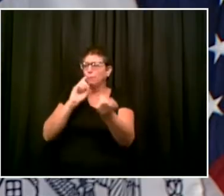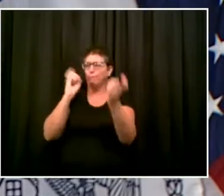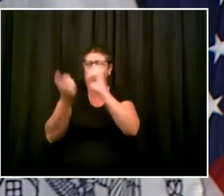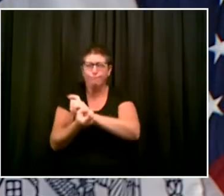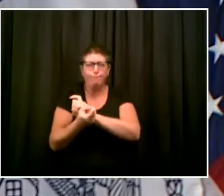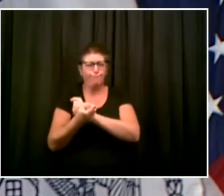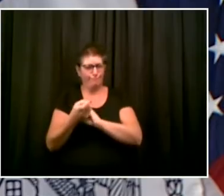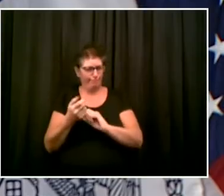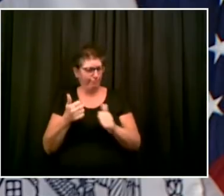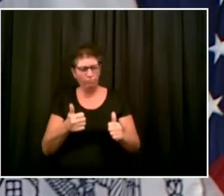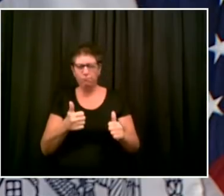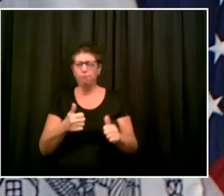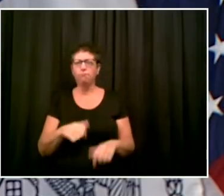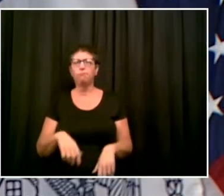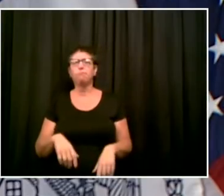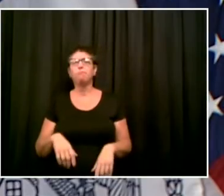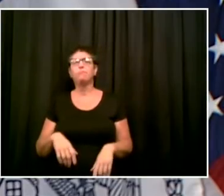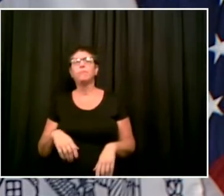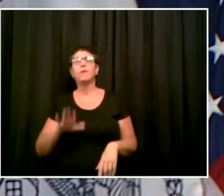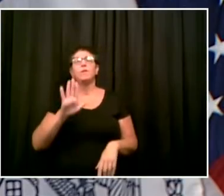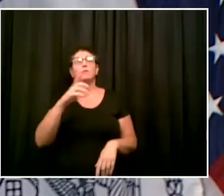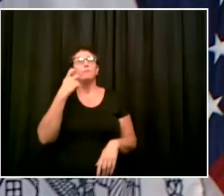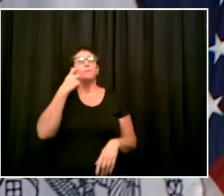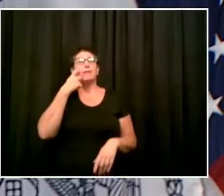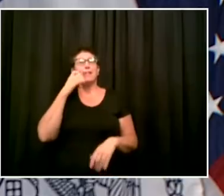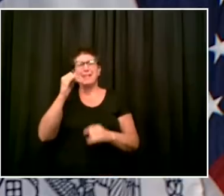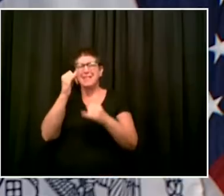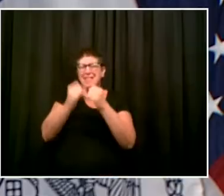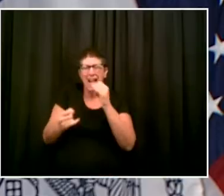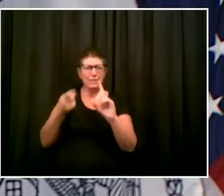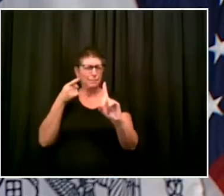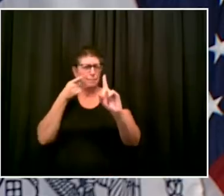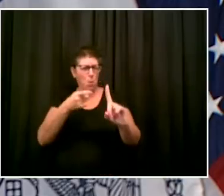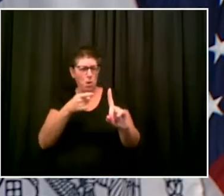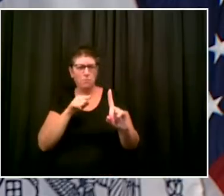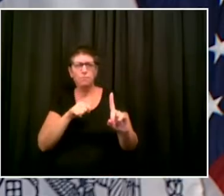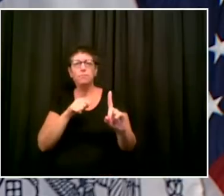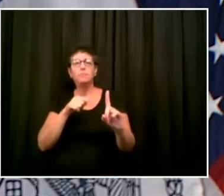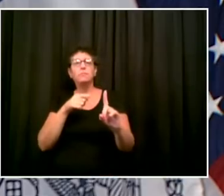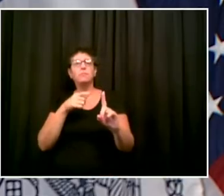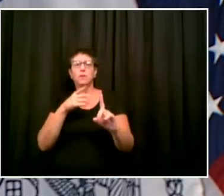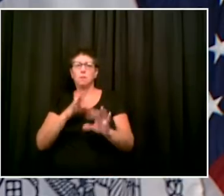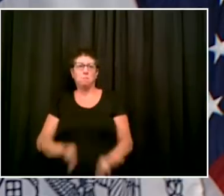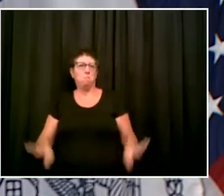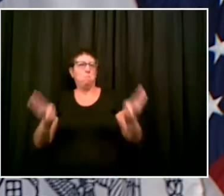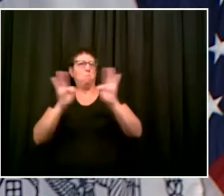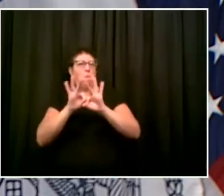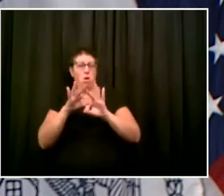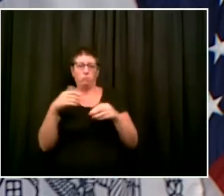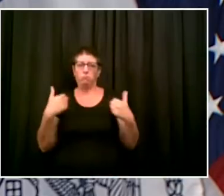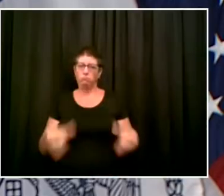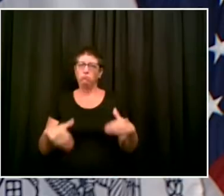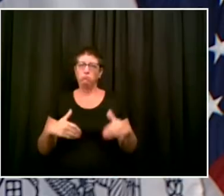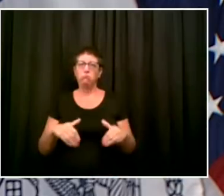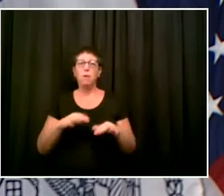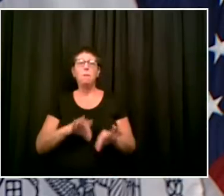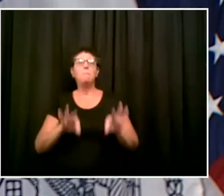THE NEXT REFORM THAT IS NEEEDD TO BRING THE COMMUNITY TOGETHER. I THINK THEAS LT